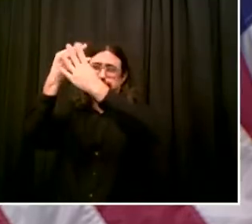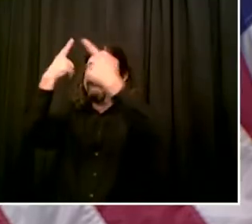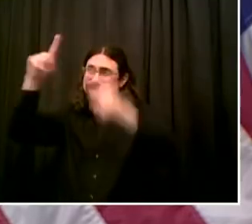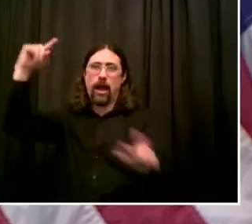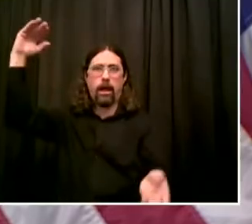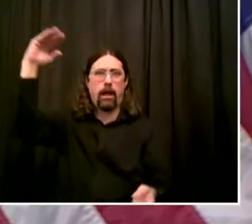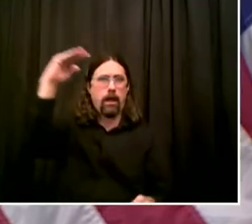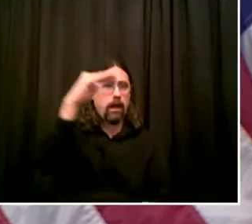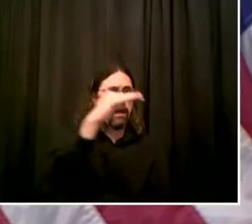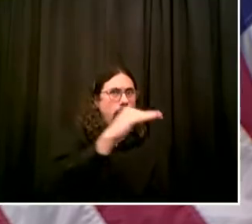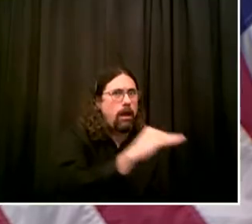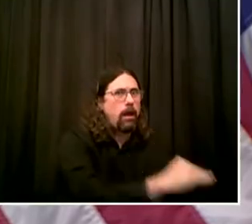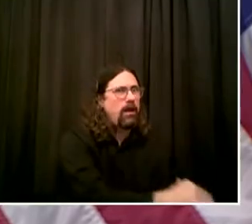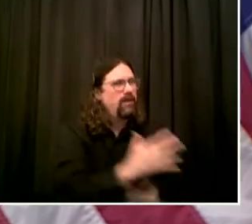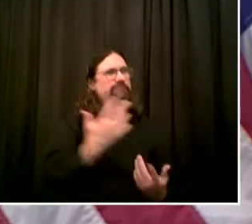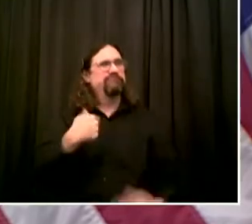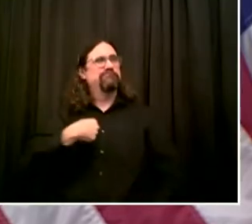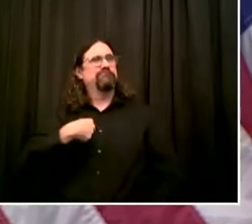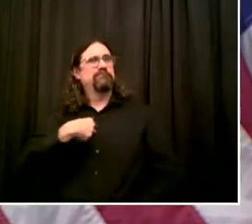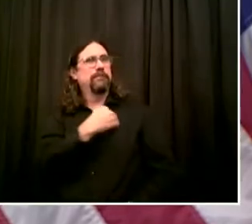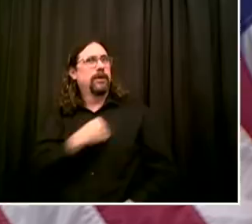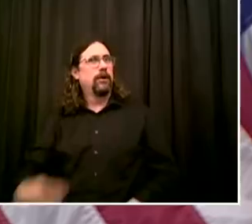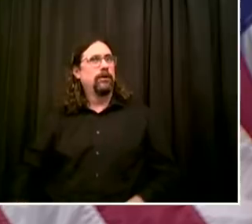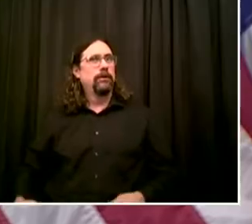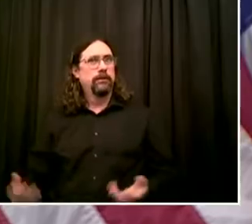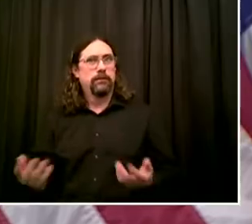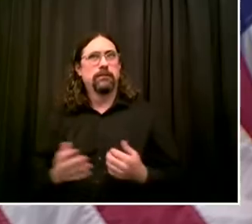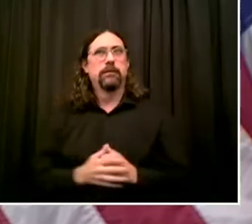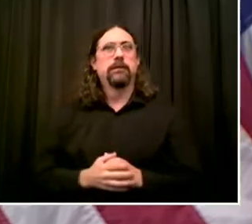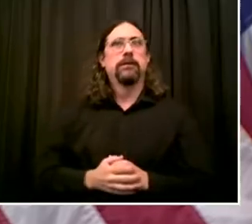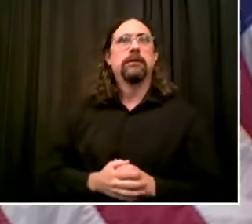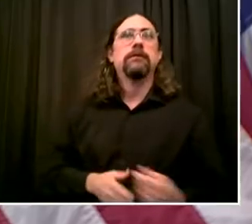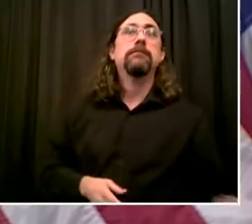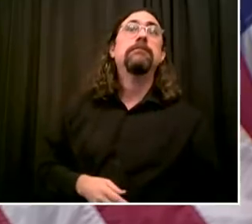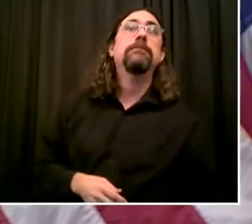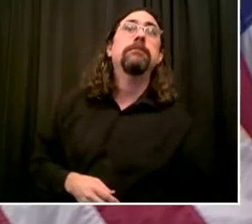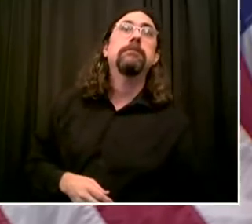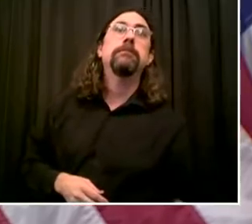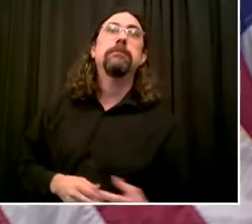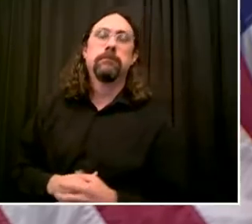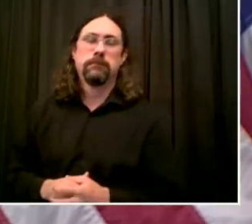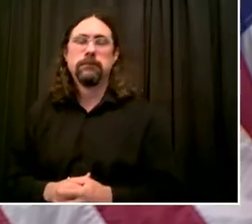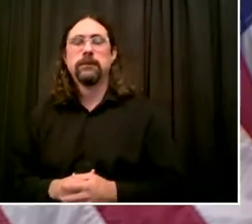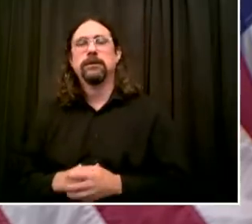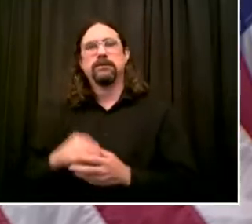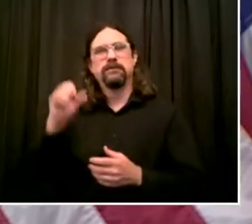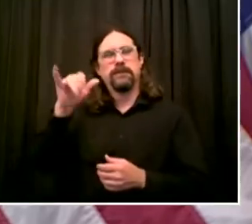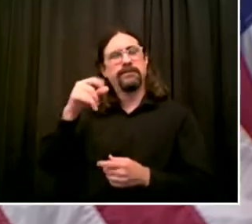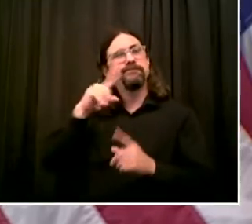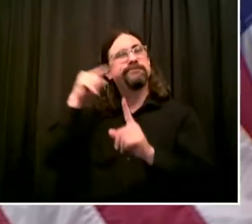DRIVING DWON ETH RARETS, E WAE R DRINVIG WDON INCARCERATION AND